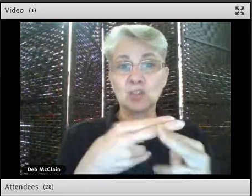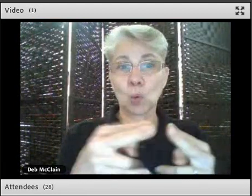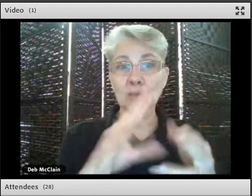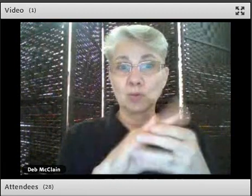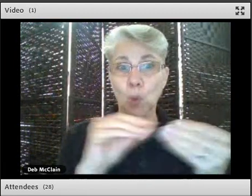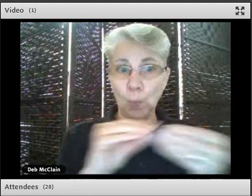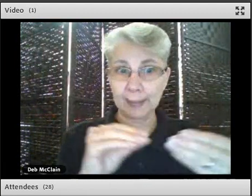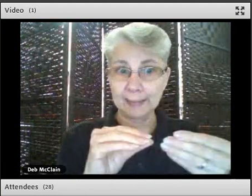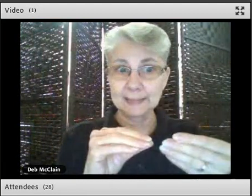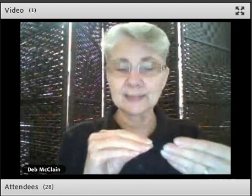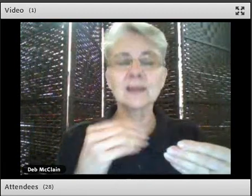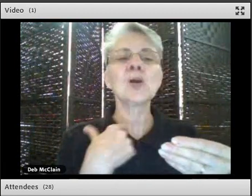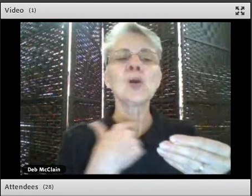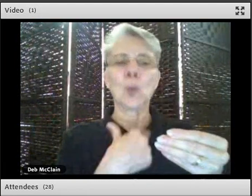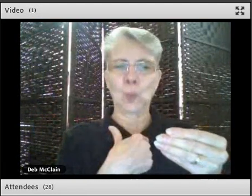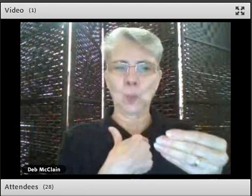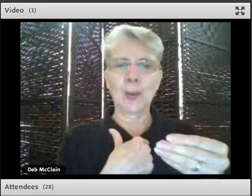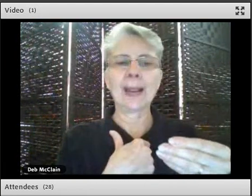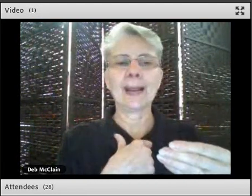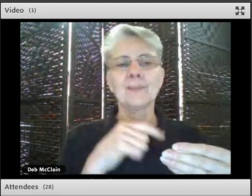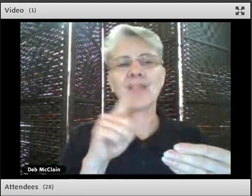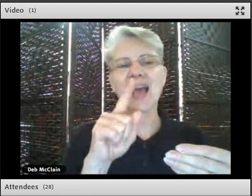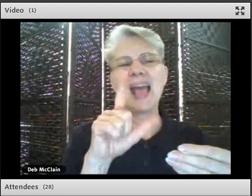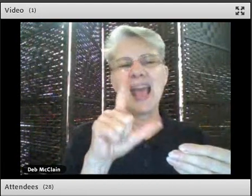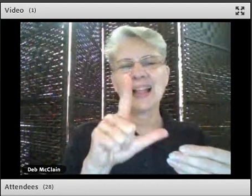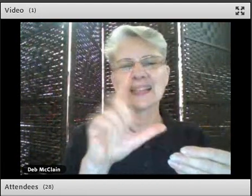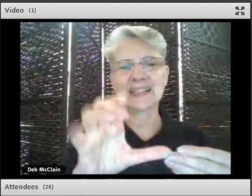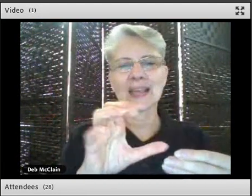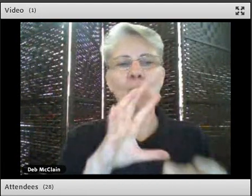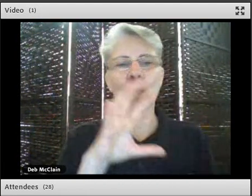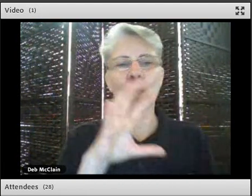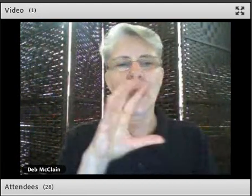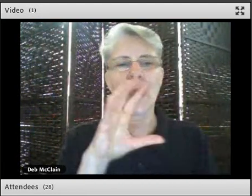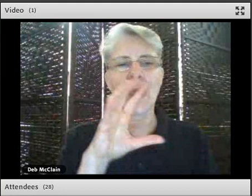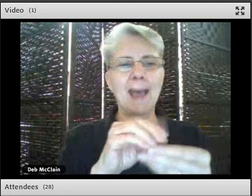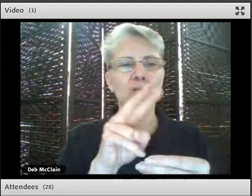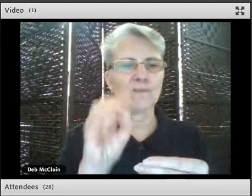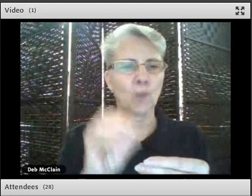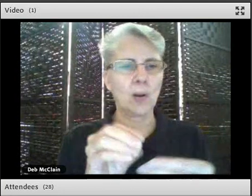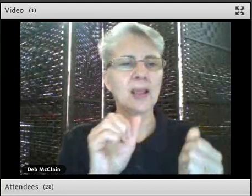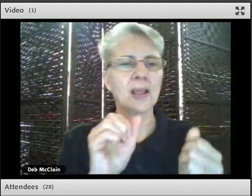"Short stories, subfield K, Selections." And so that's what you're seeing there.